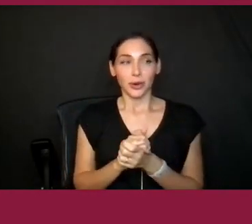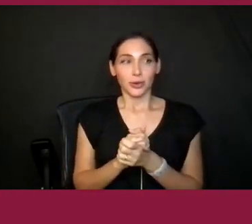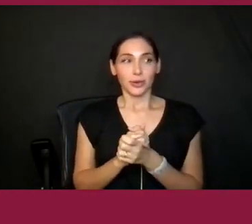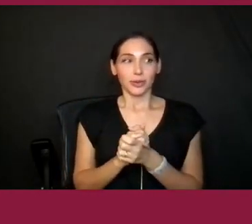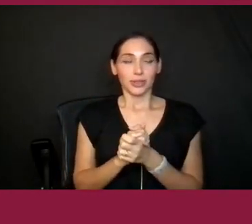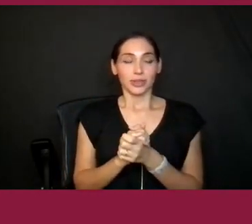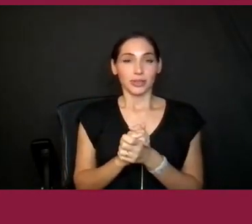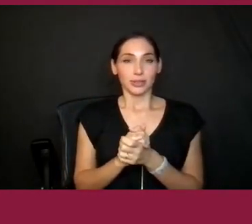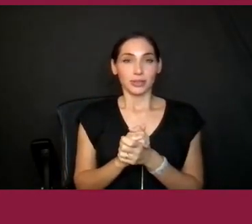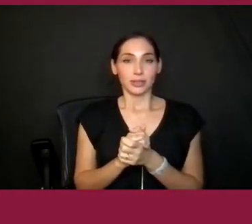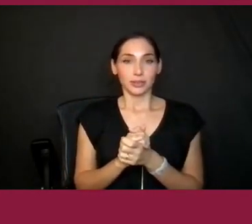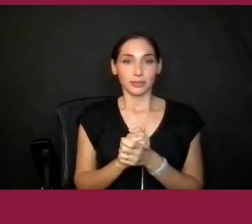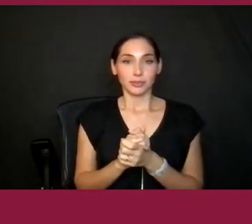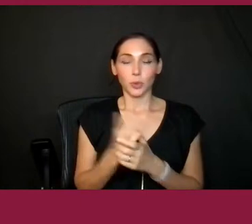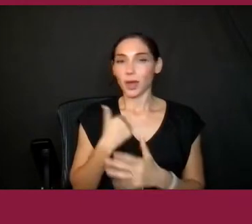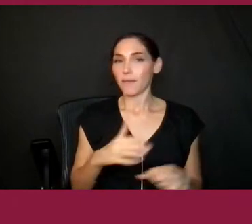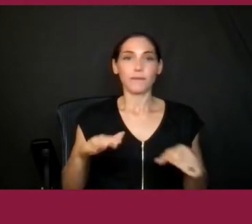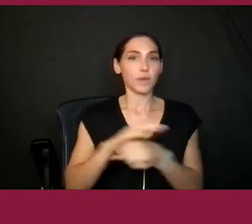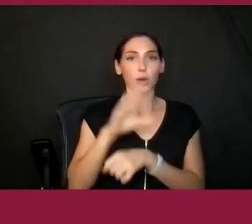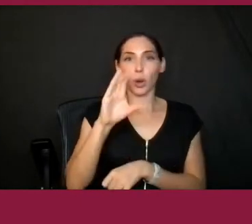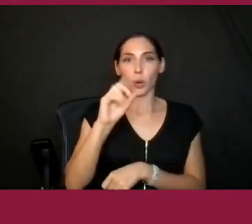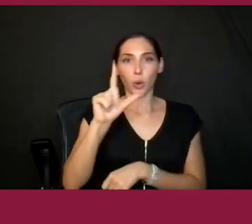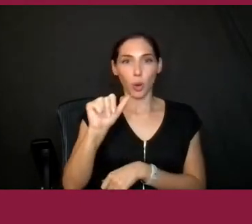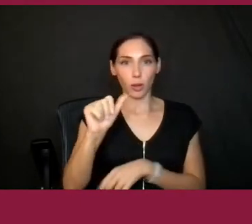got a full COLA for apportionment. It was a small COLA